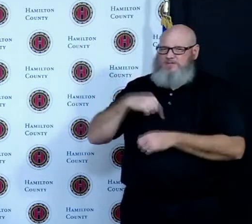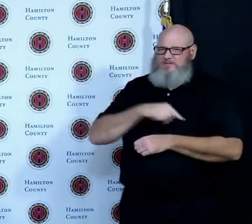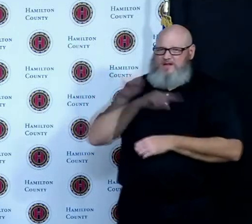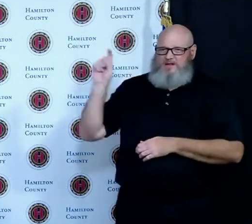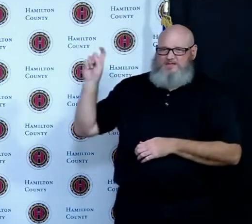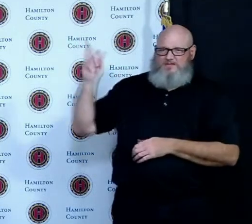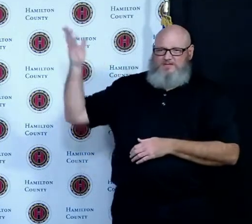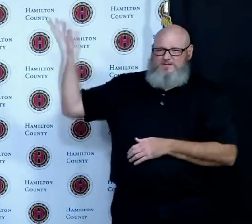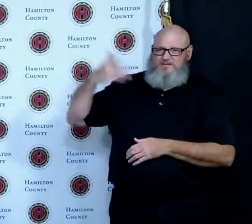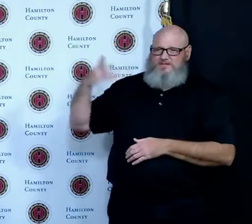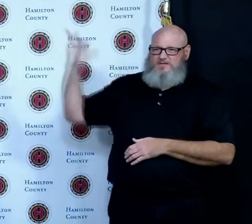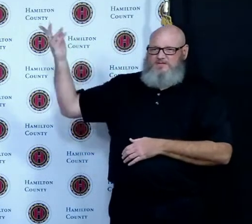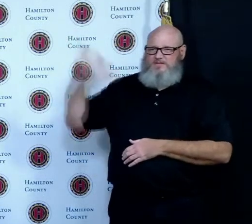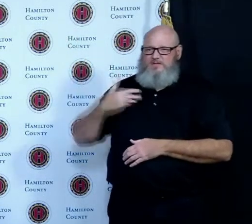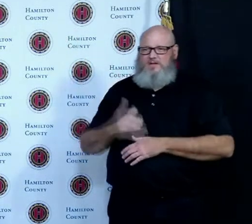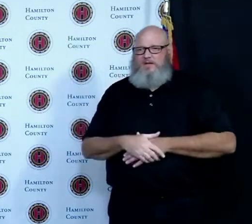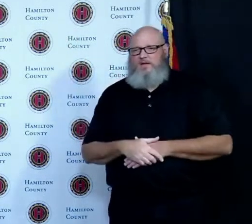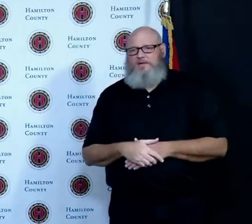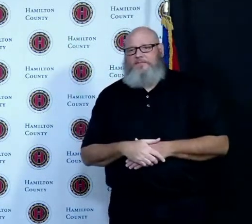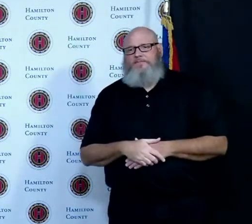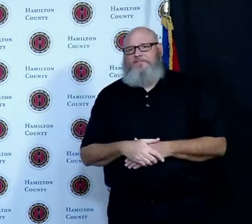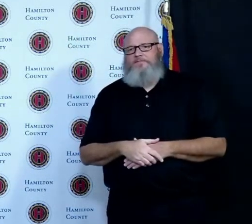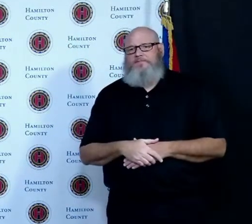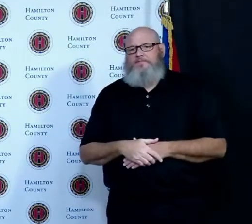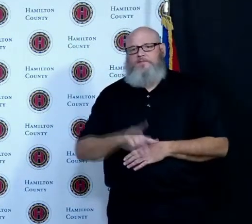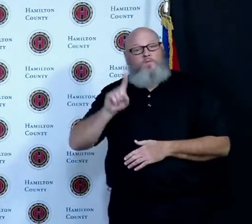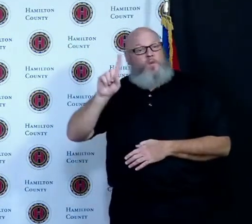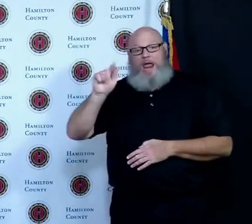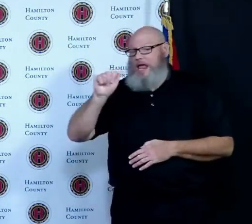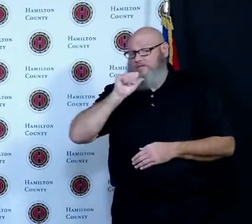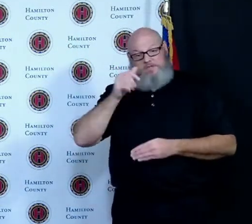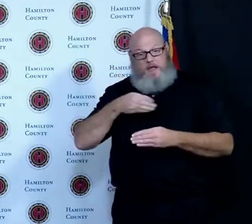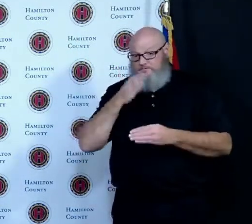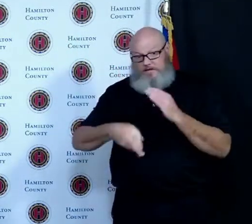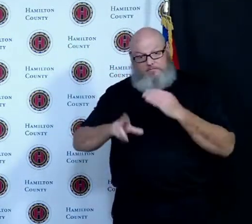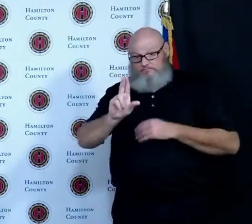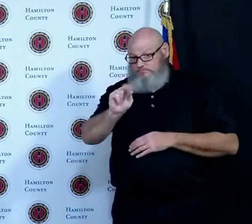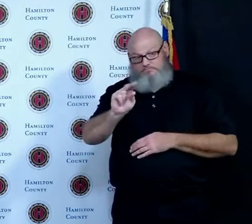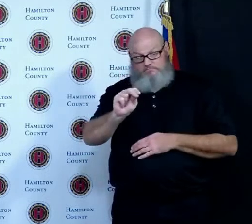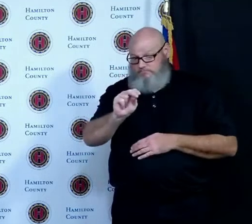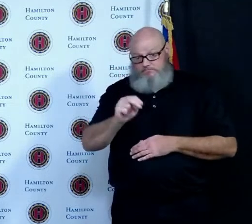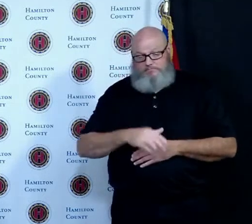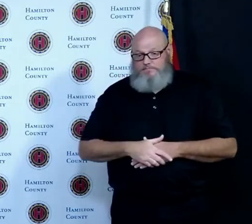I think it does create concerns for for primary care physicians and dentists and the alike that